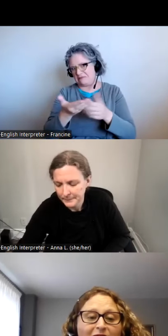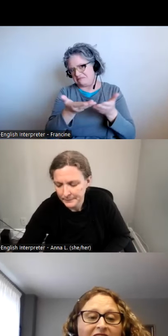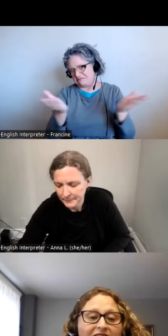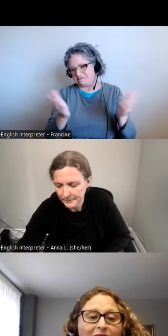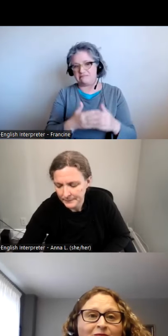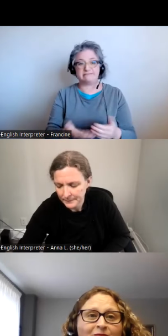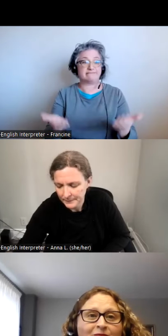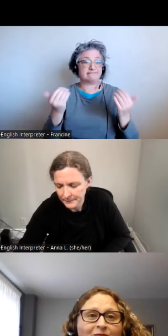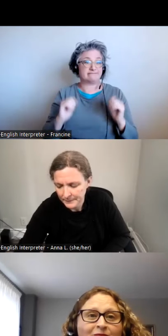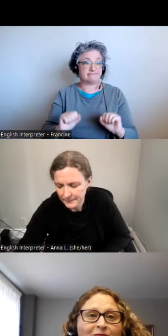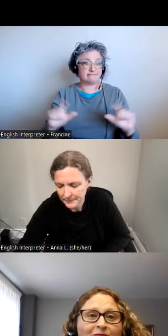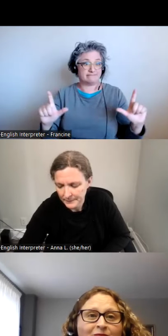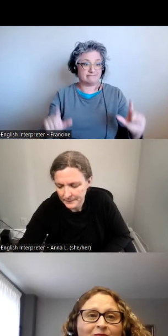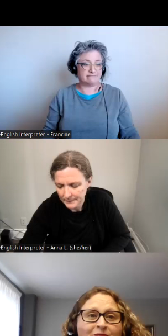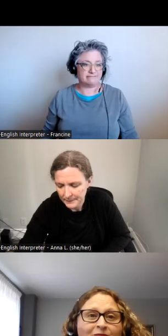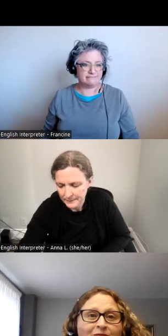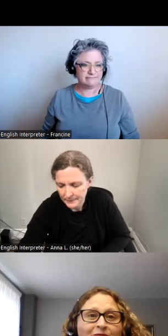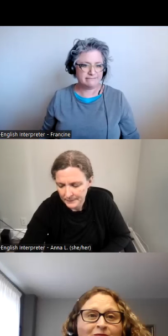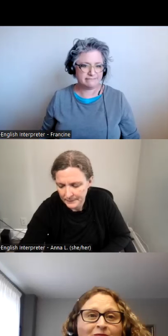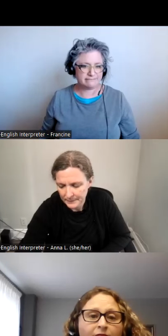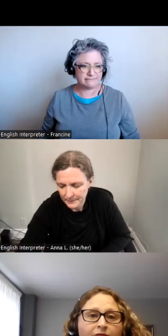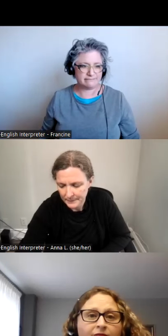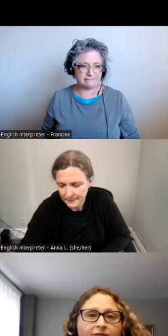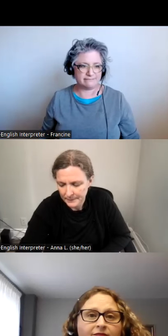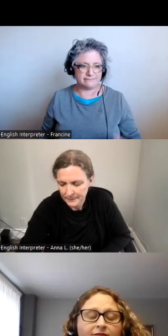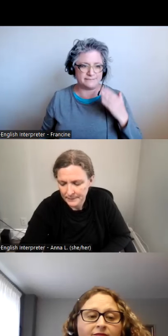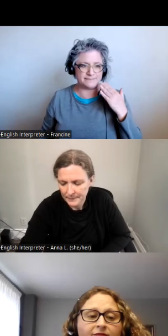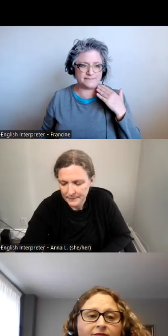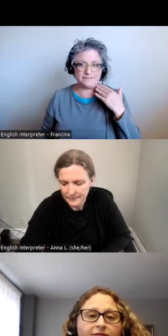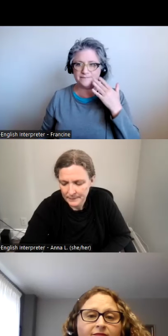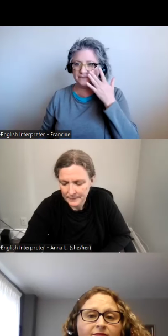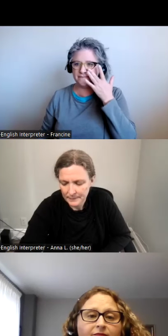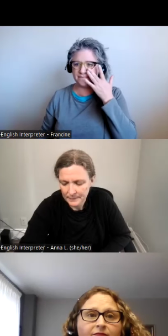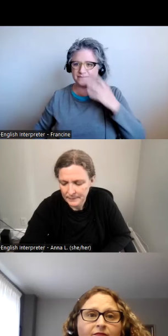and is available upon